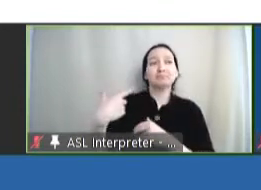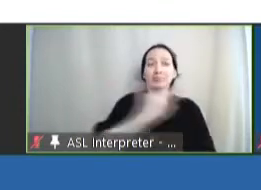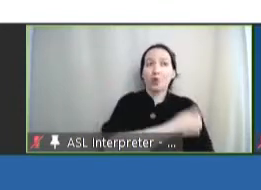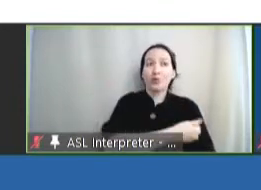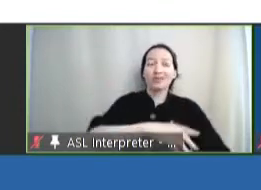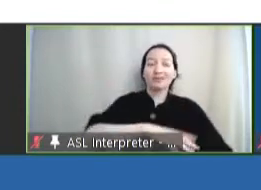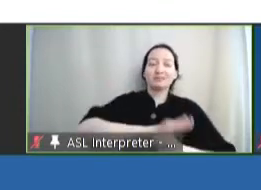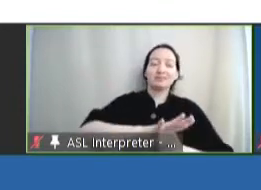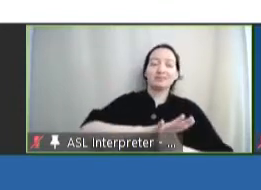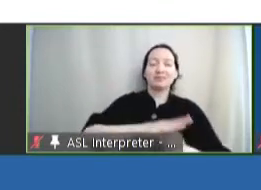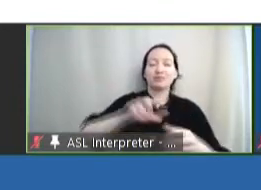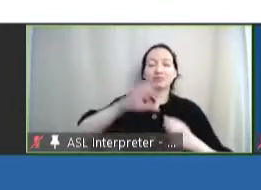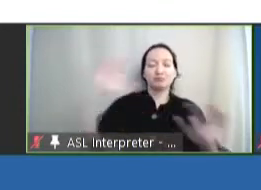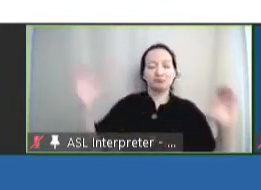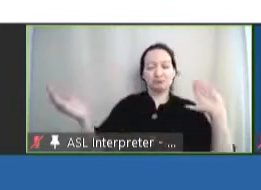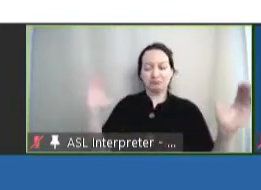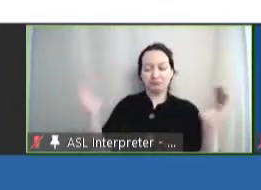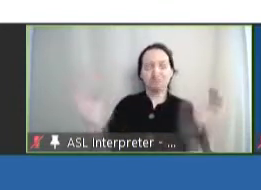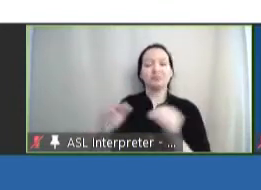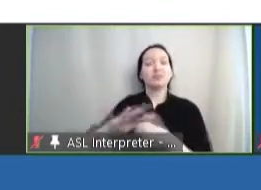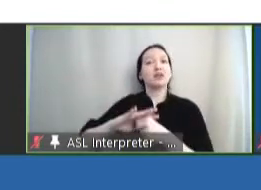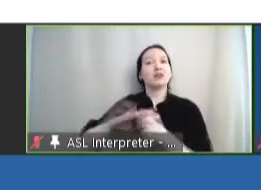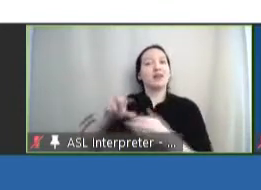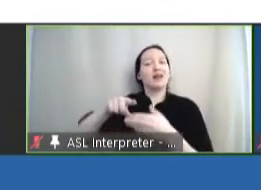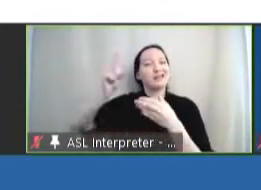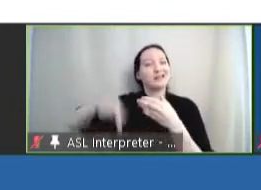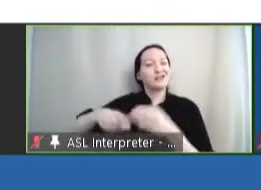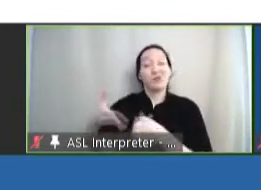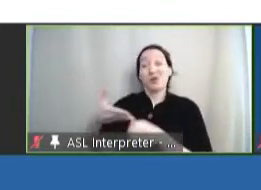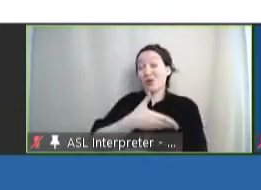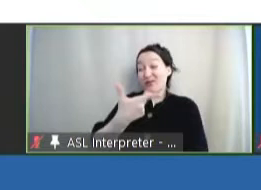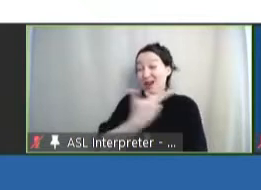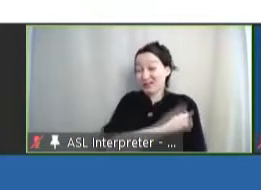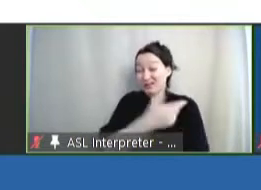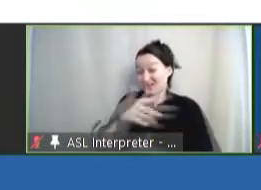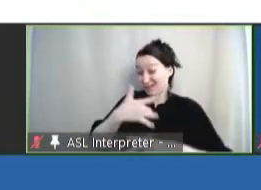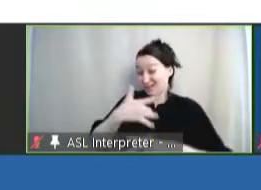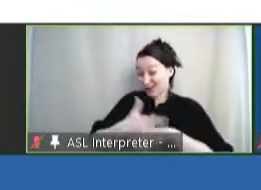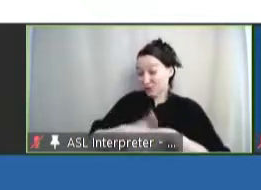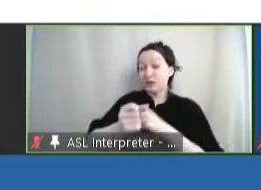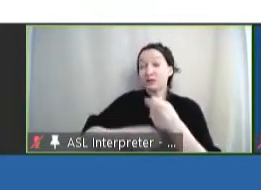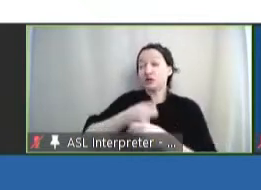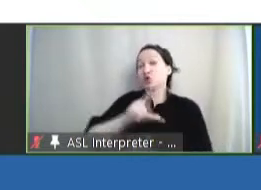To capture the risk of COVID-19 outcomes before vaccinations were available in 2020, we developed